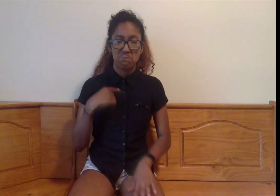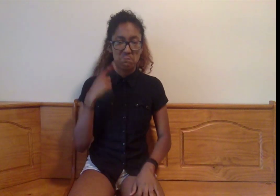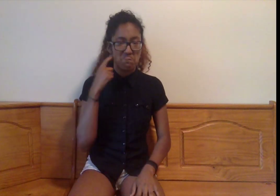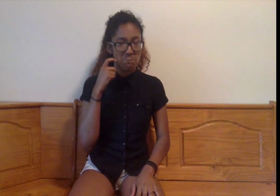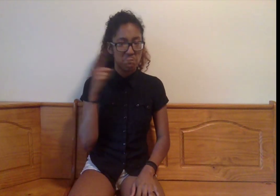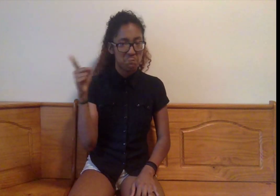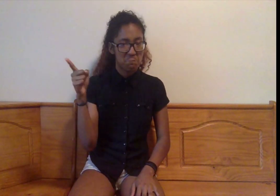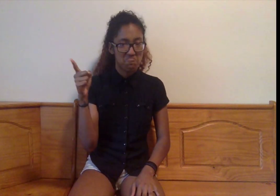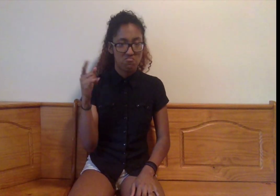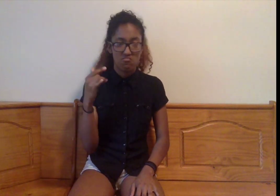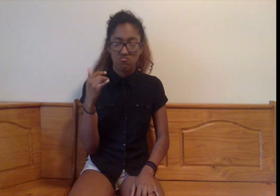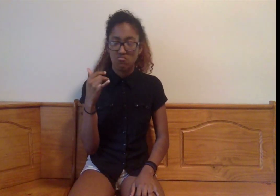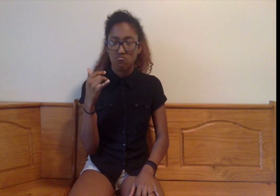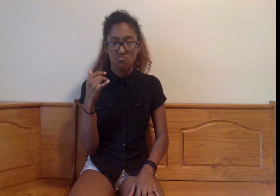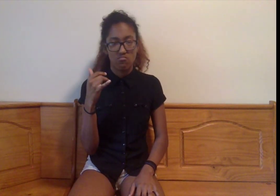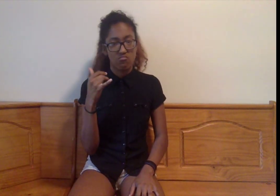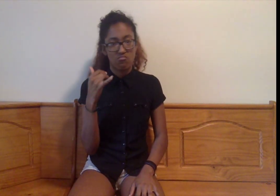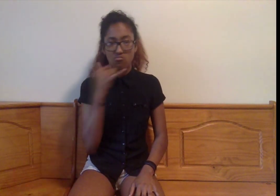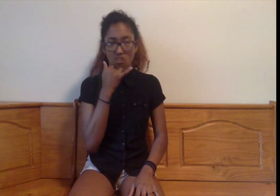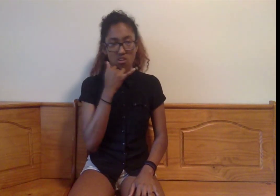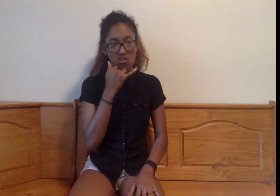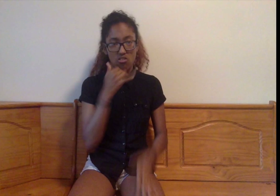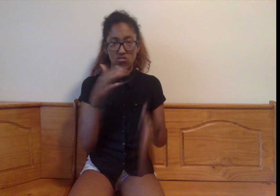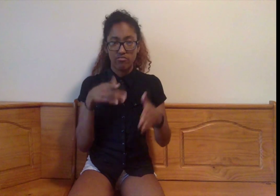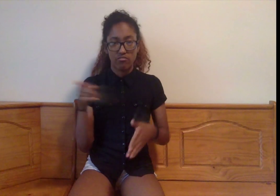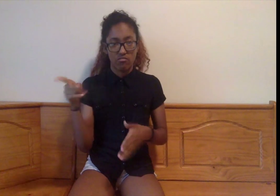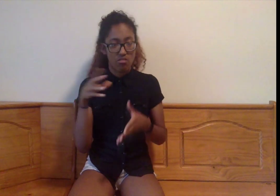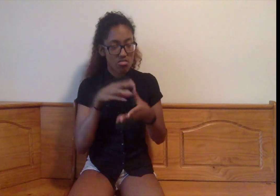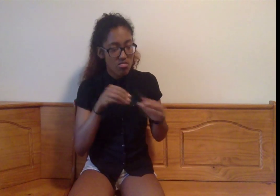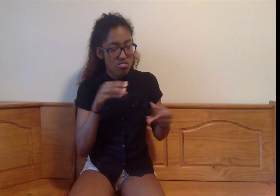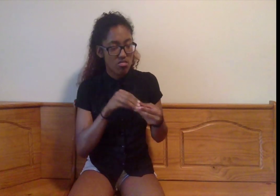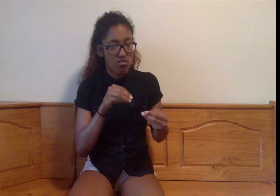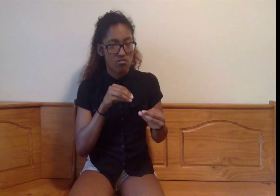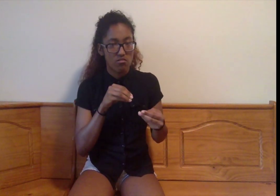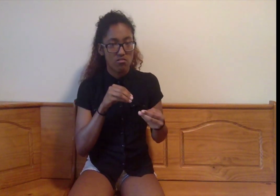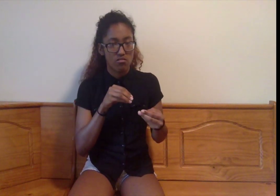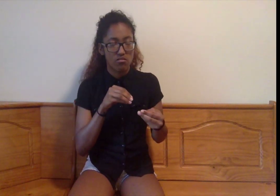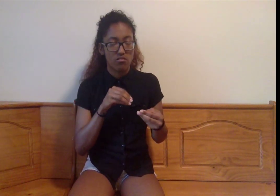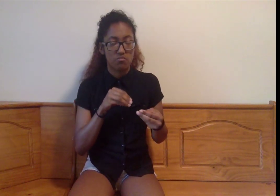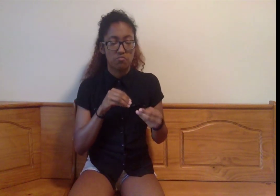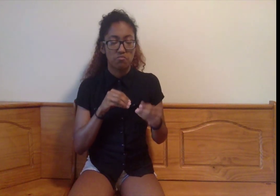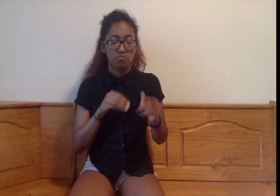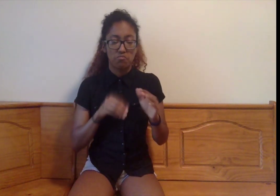assured he was speaking to the wrong person.